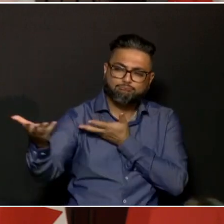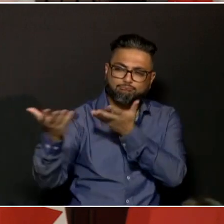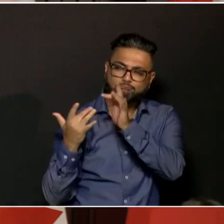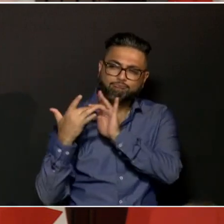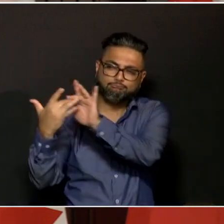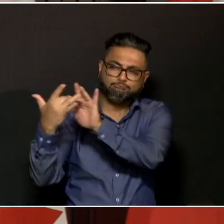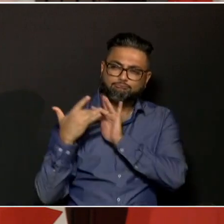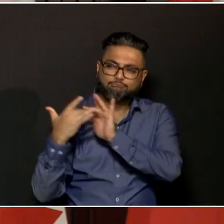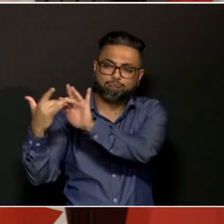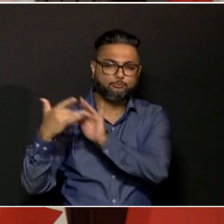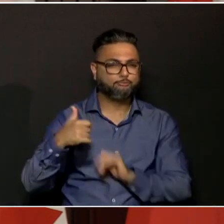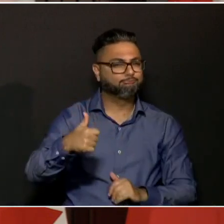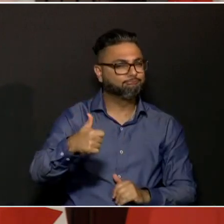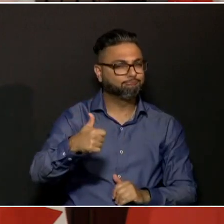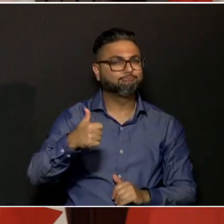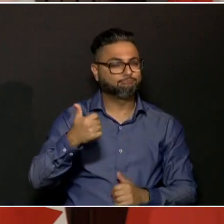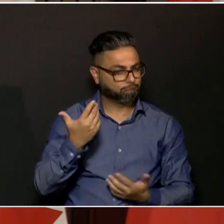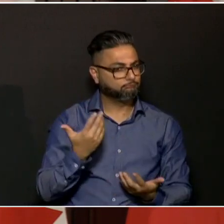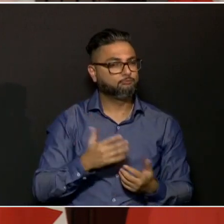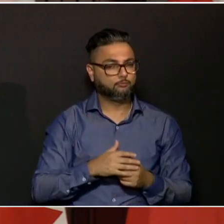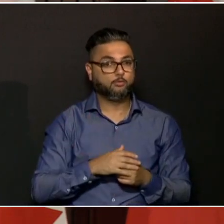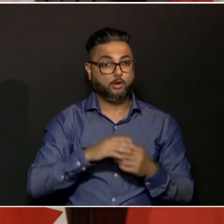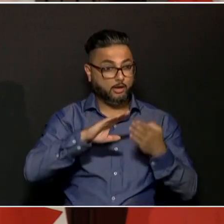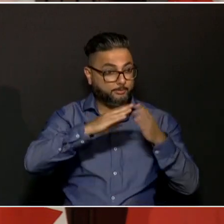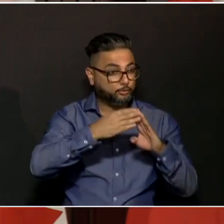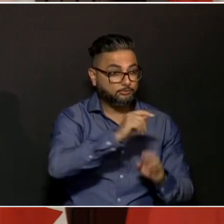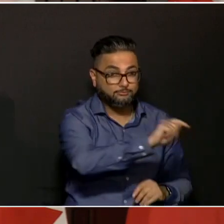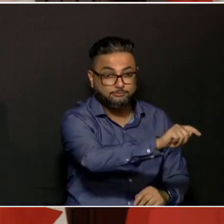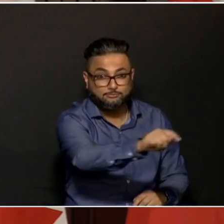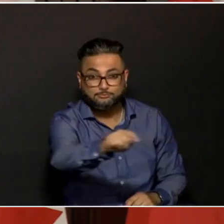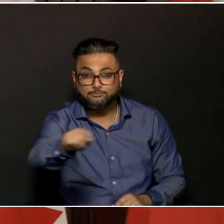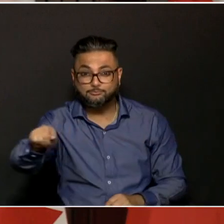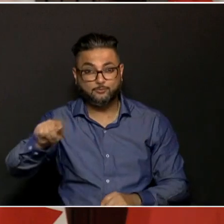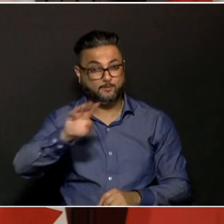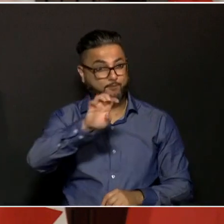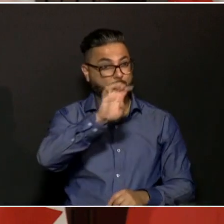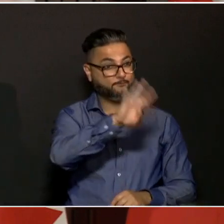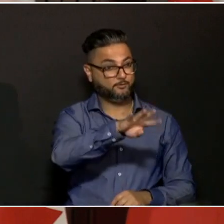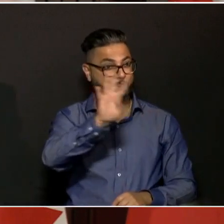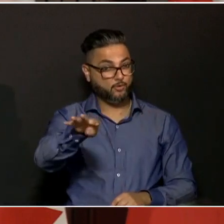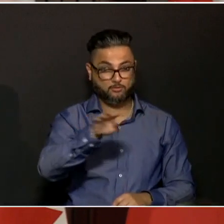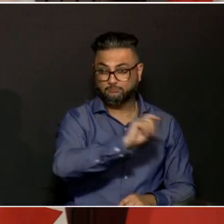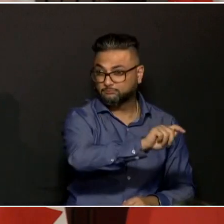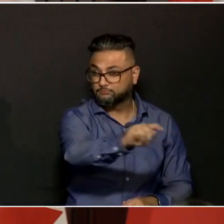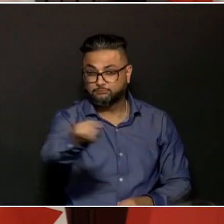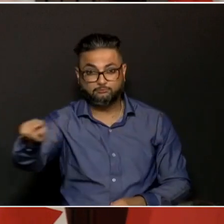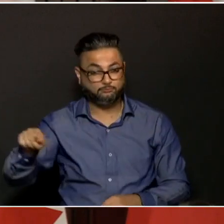on the phone, communication between our office and their office and all other for hundred 40 for offices